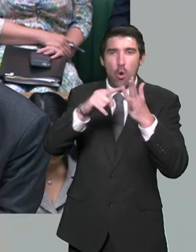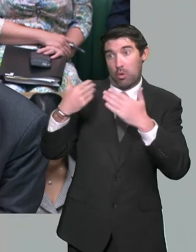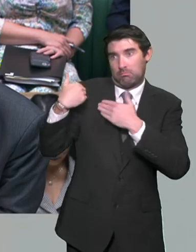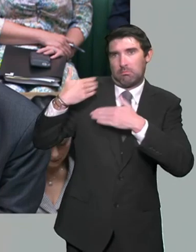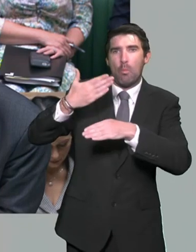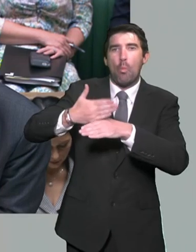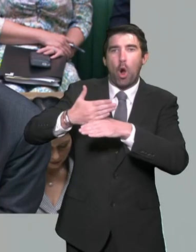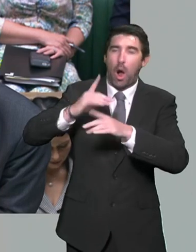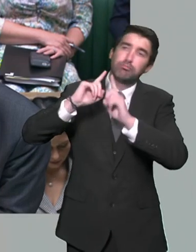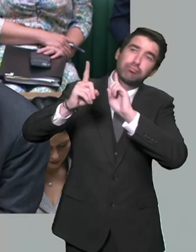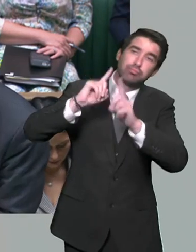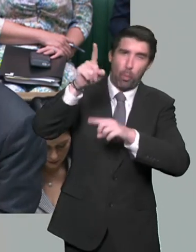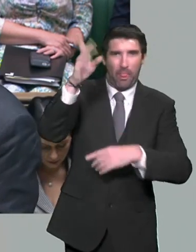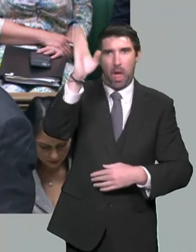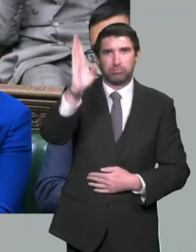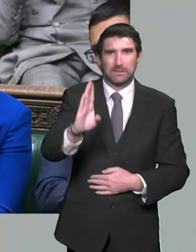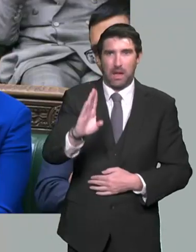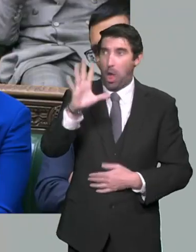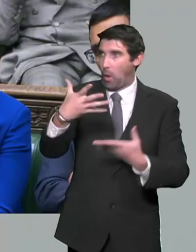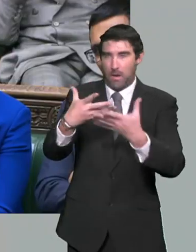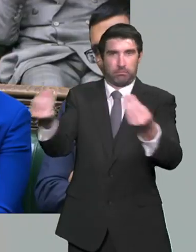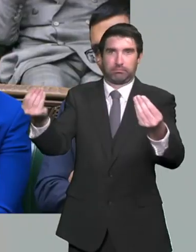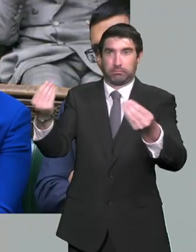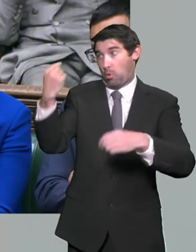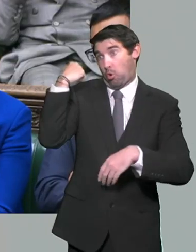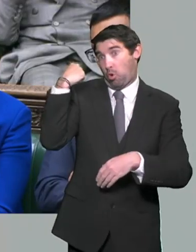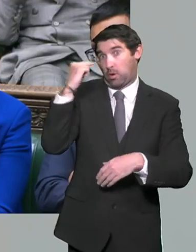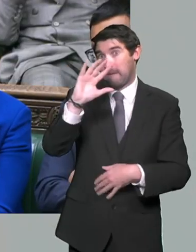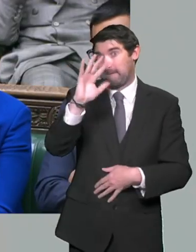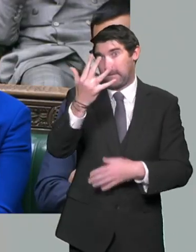Brazilian authorities following his disappearance on 5 June.